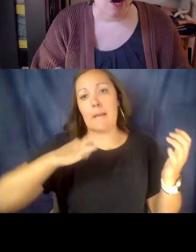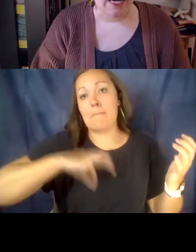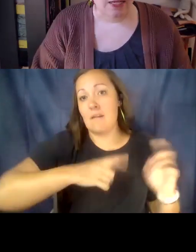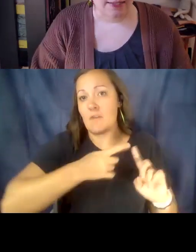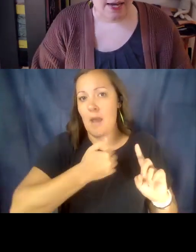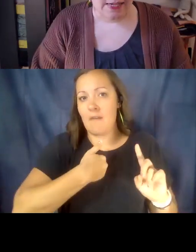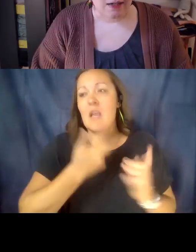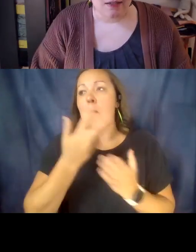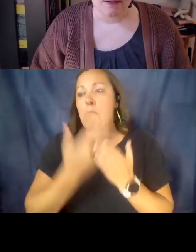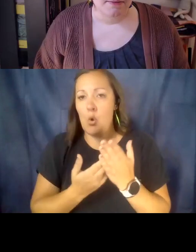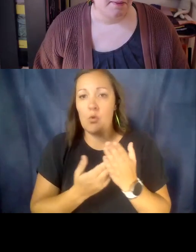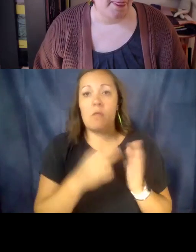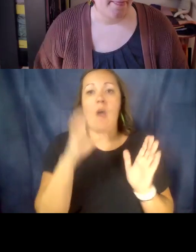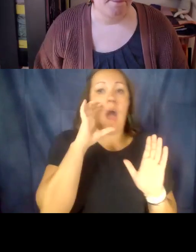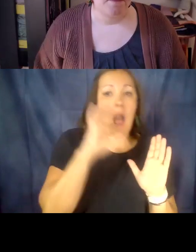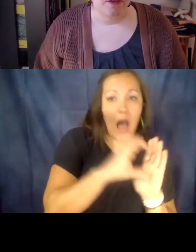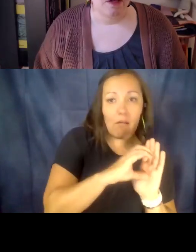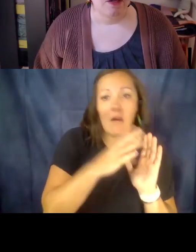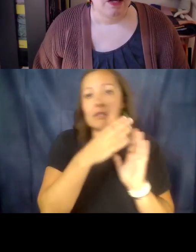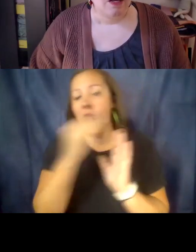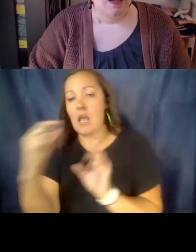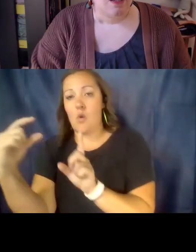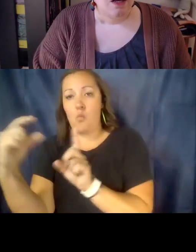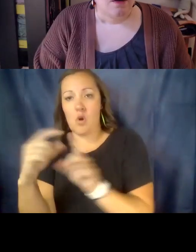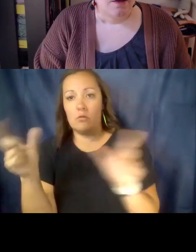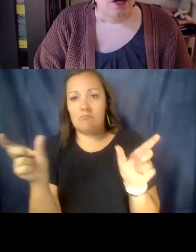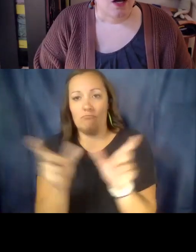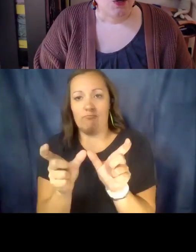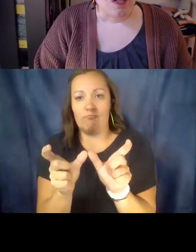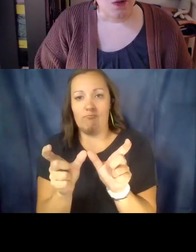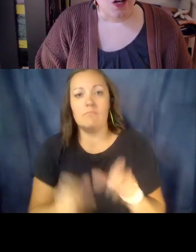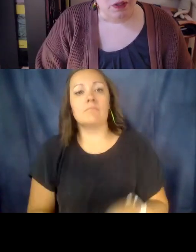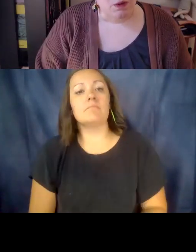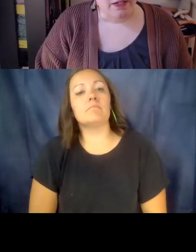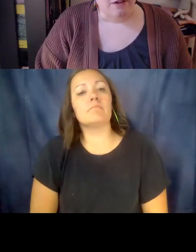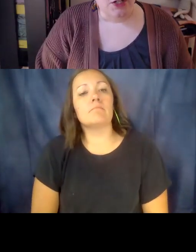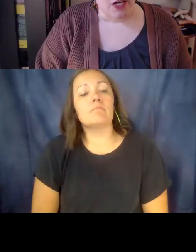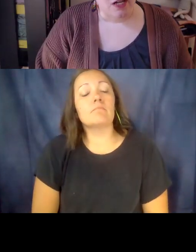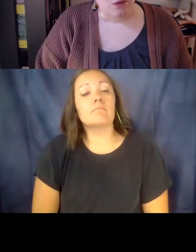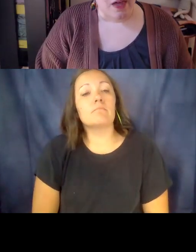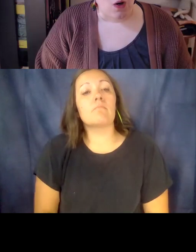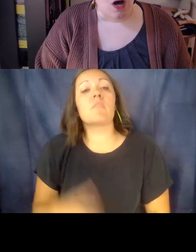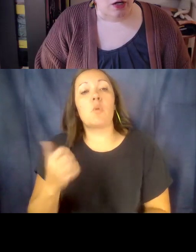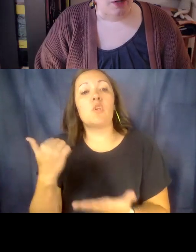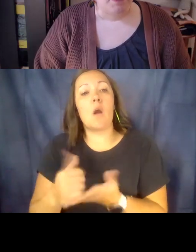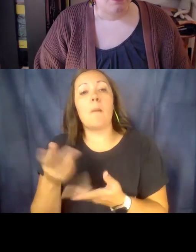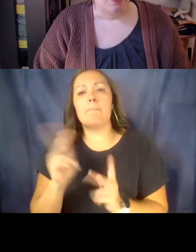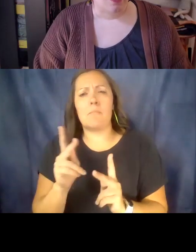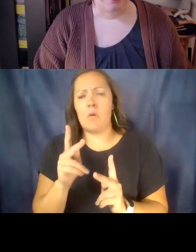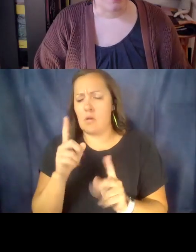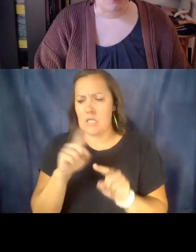icons and text. You also want to help people differentiate without color. And this really